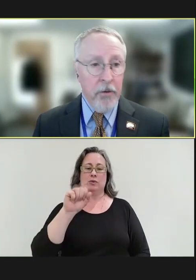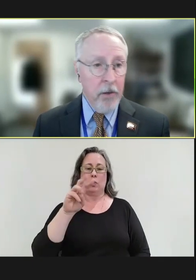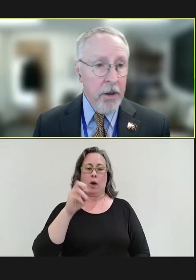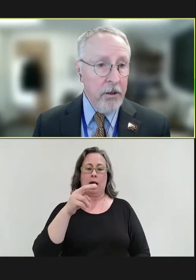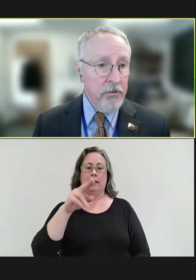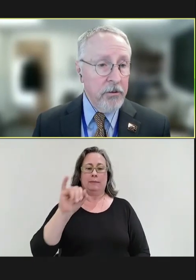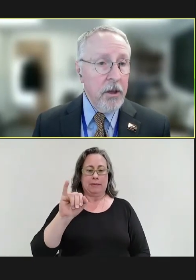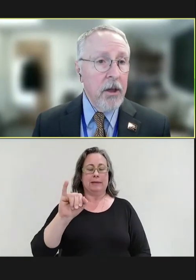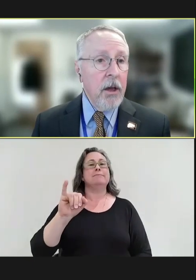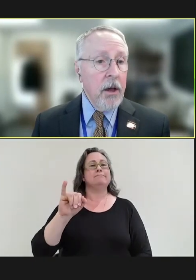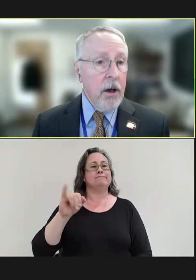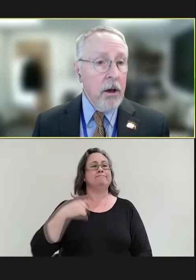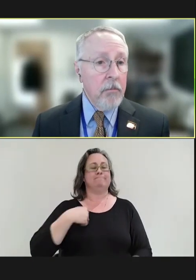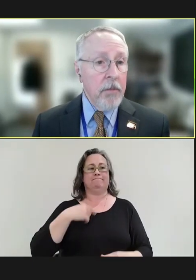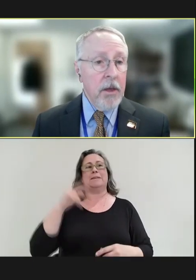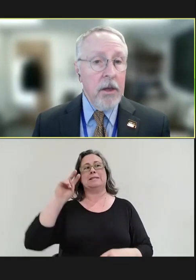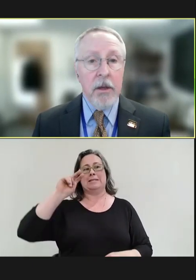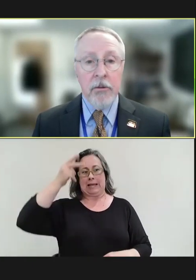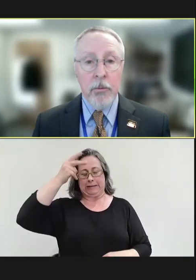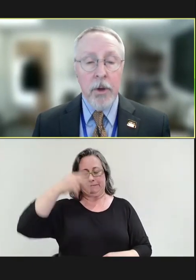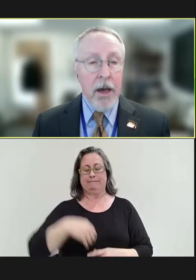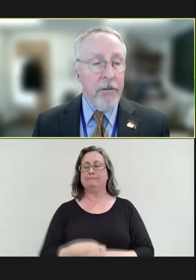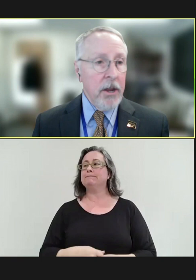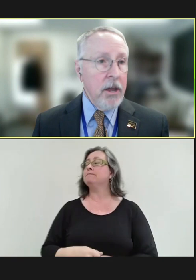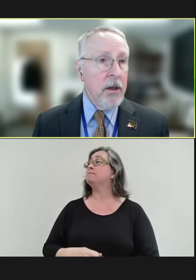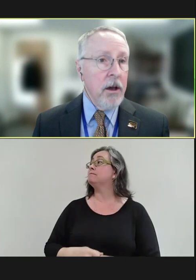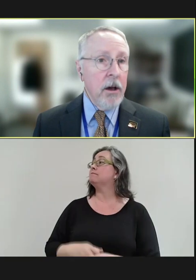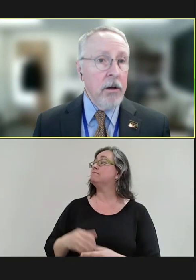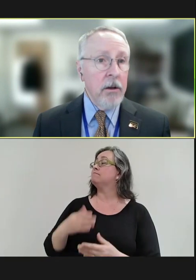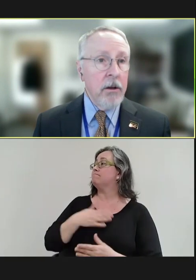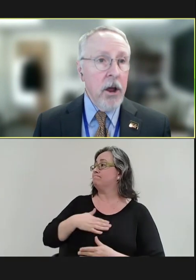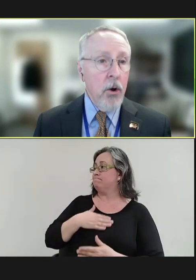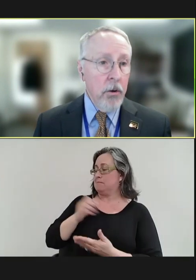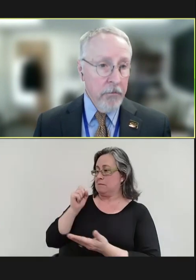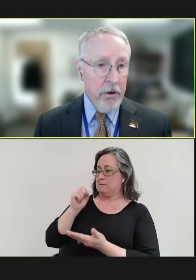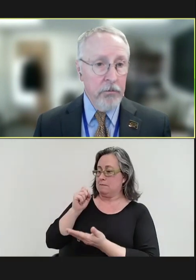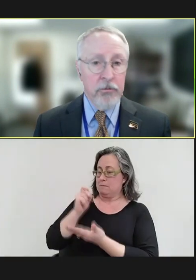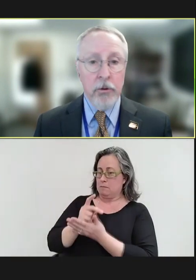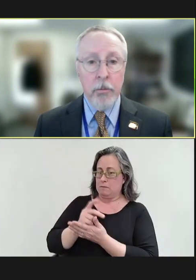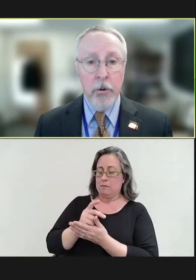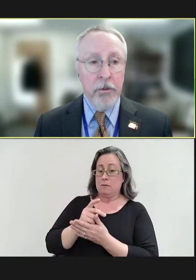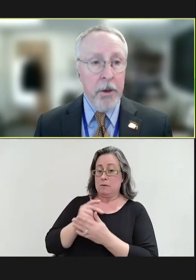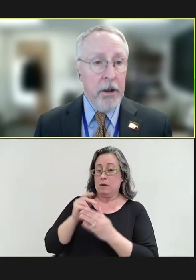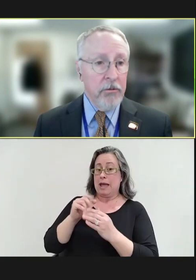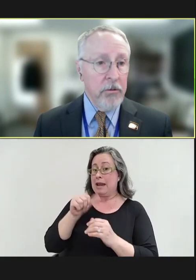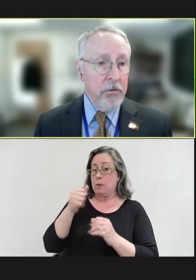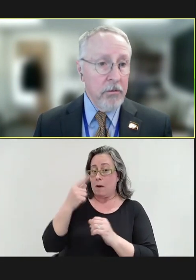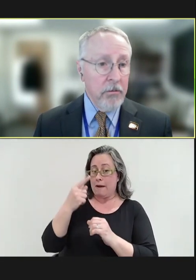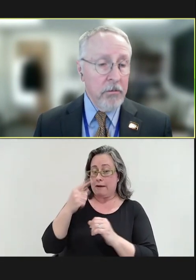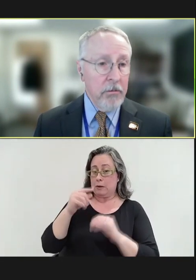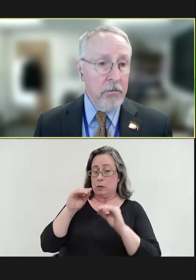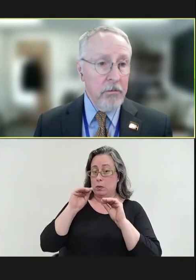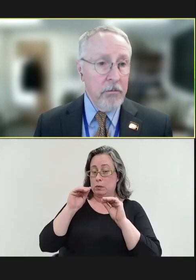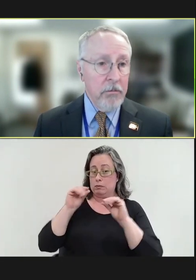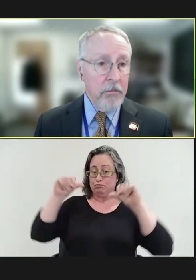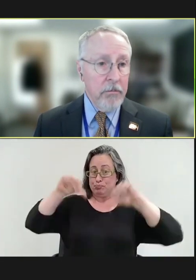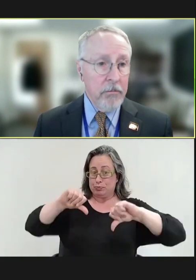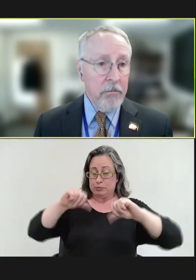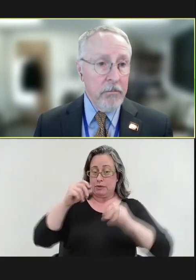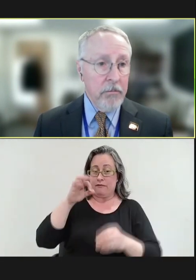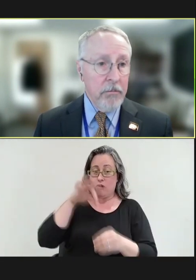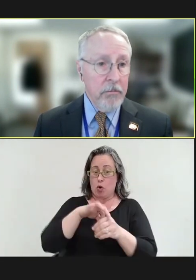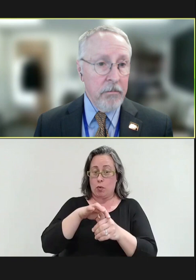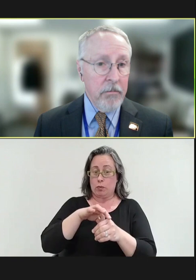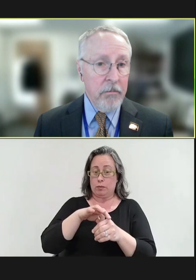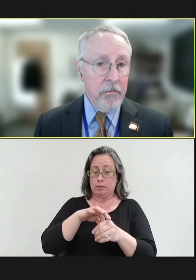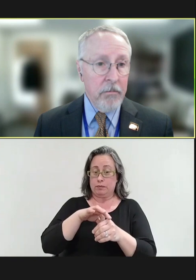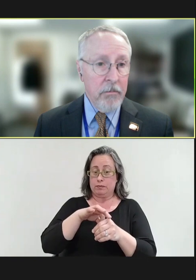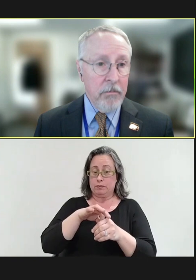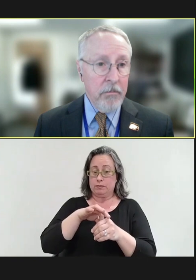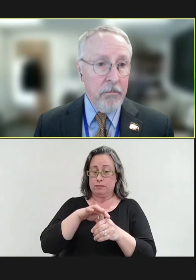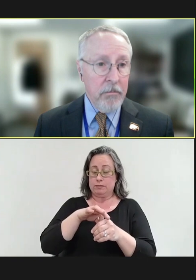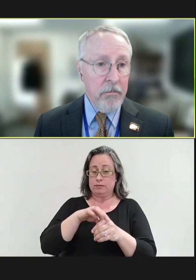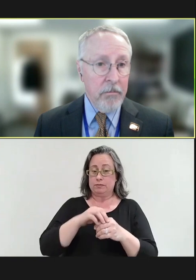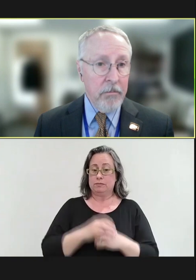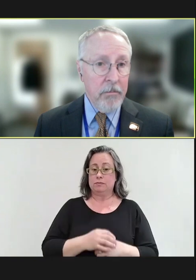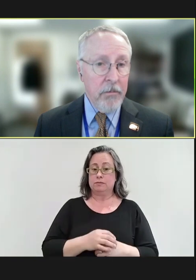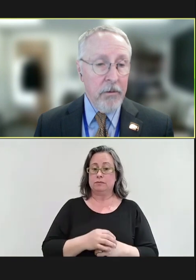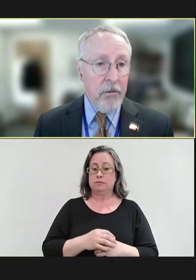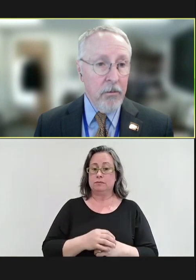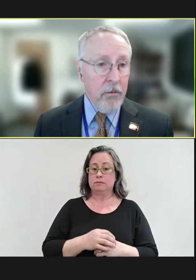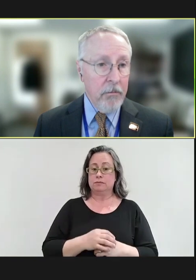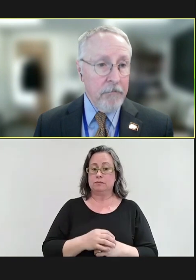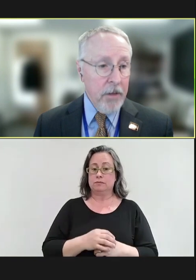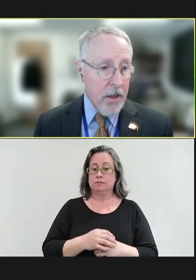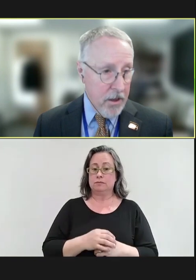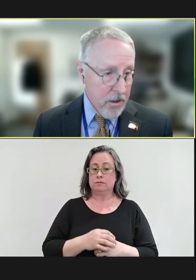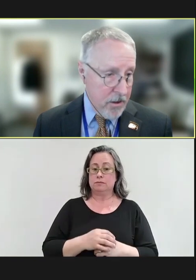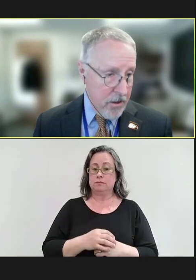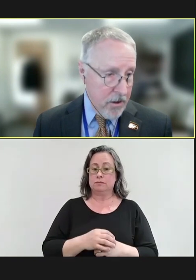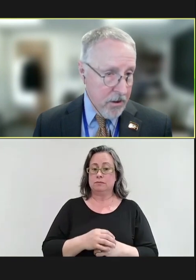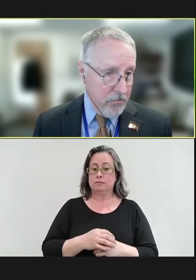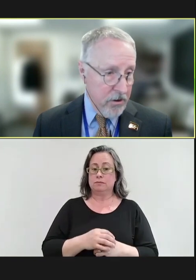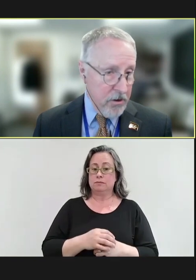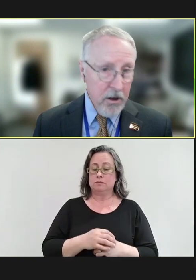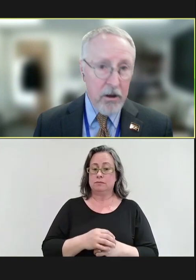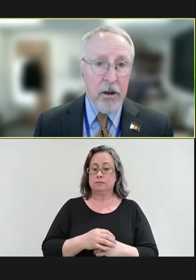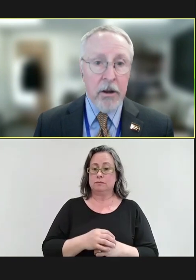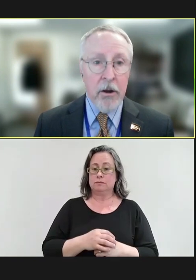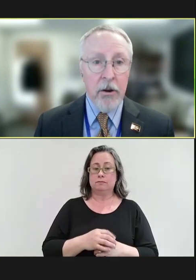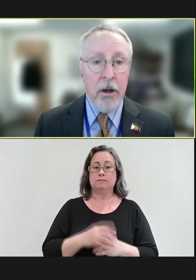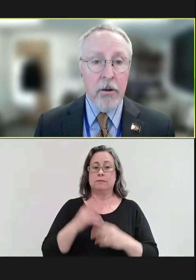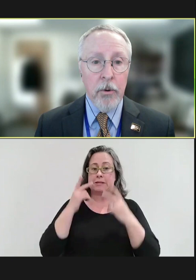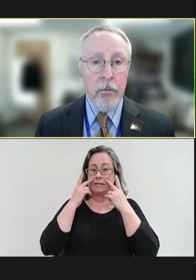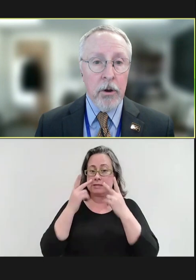our minutes. Do we have any no votes to approve the minutes? I see none and hear none. We will